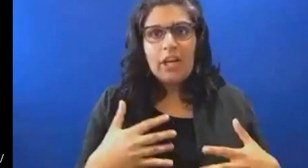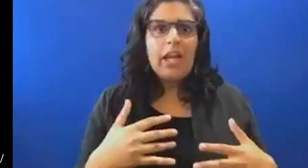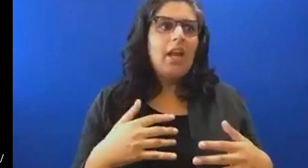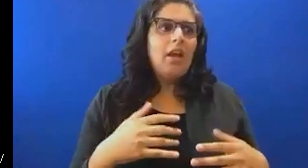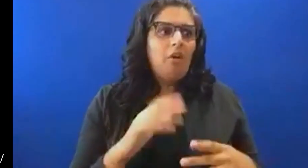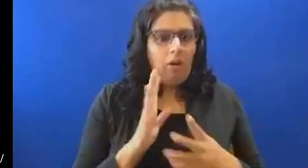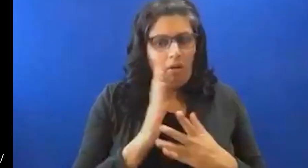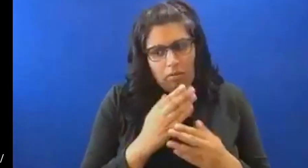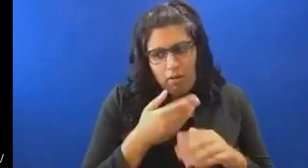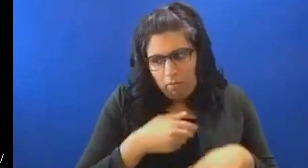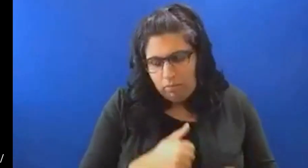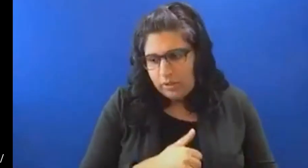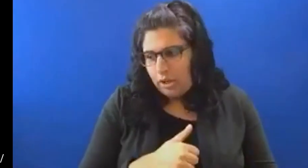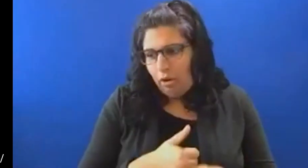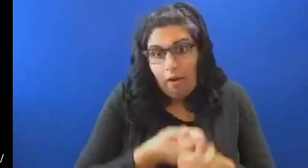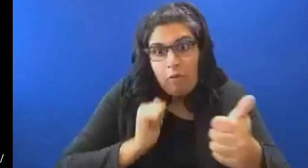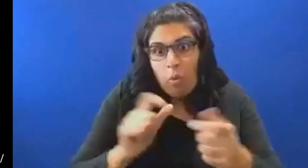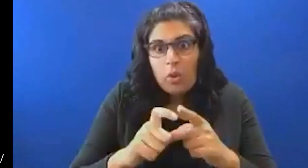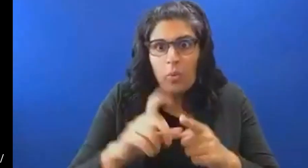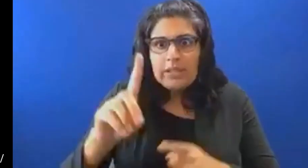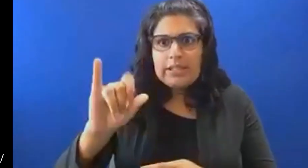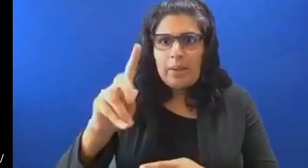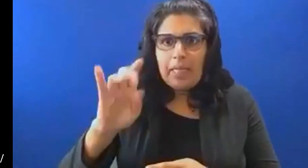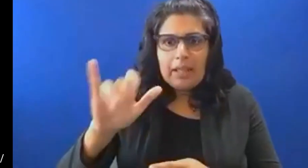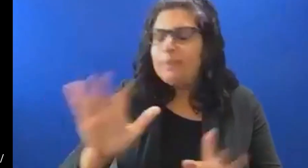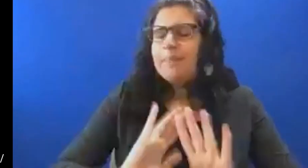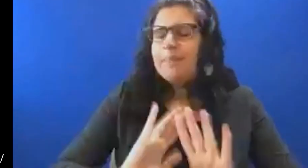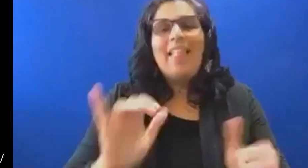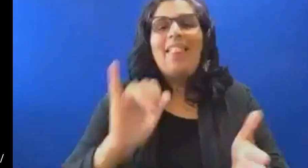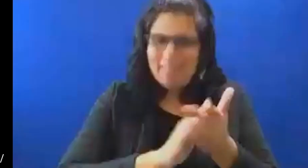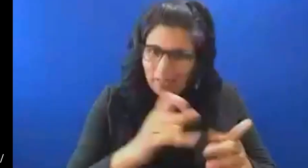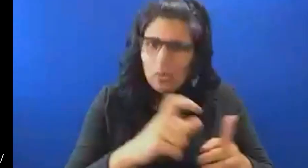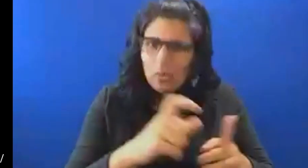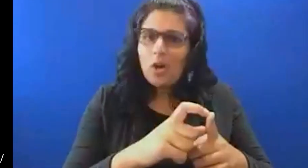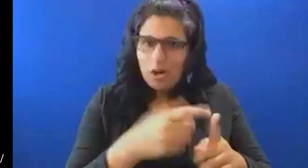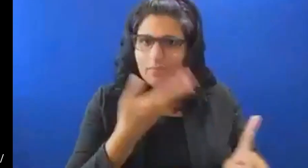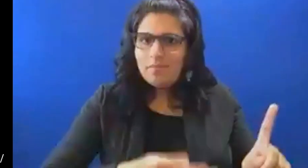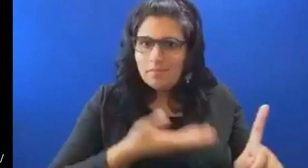I want to get to ableism as well.